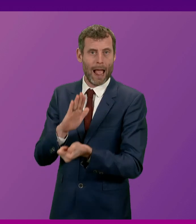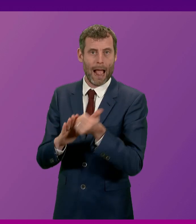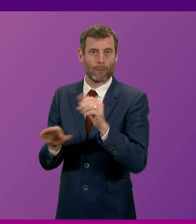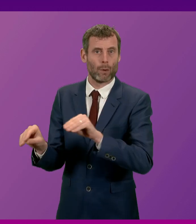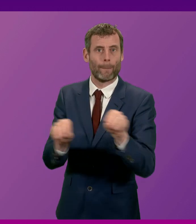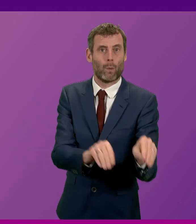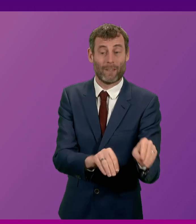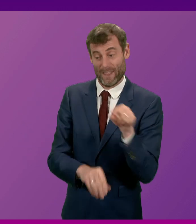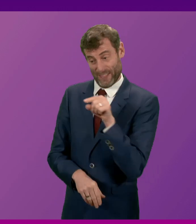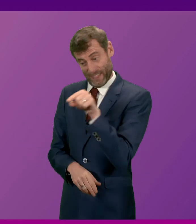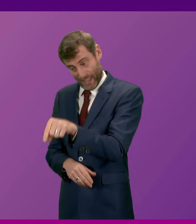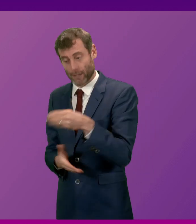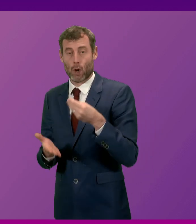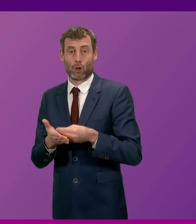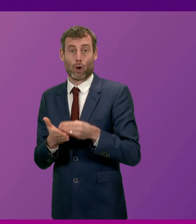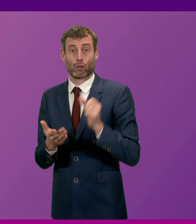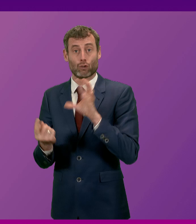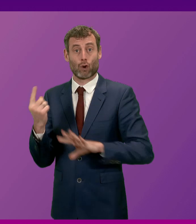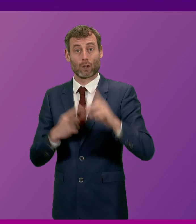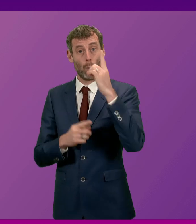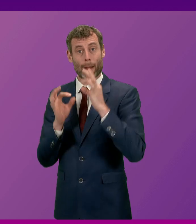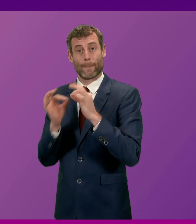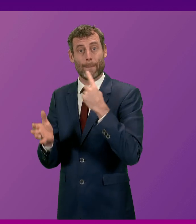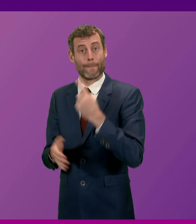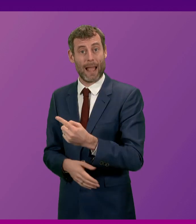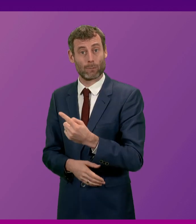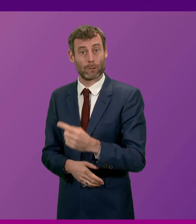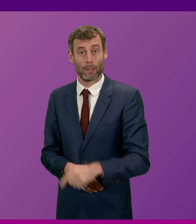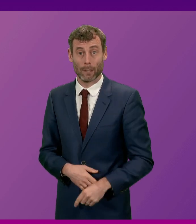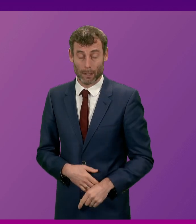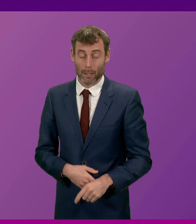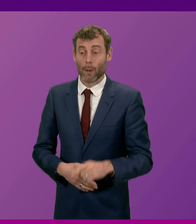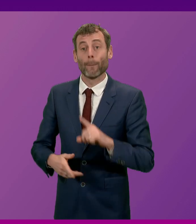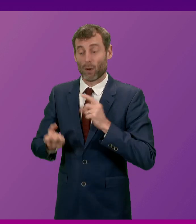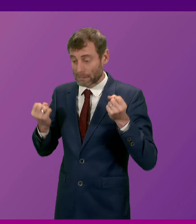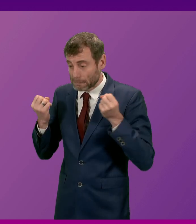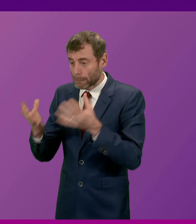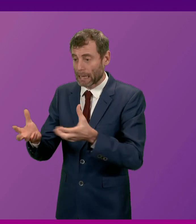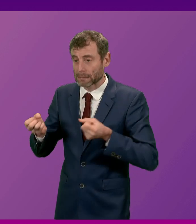As we speak, Scots’ care packages are being cut by the SNP Government. While the Government has